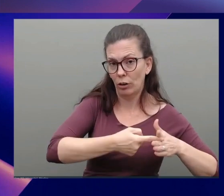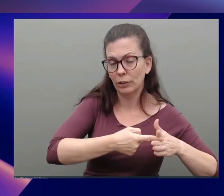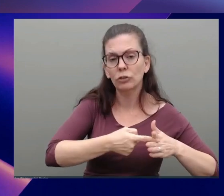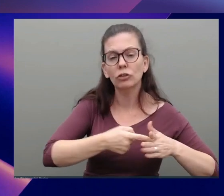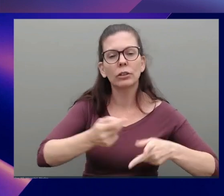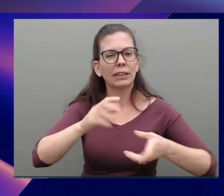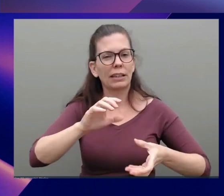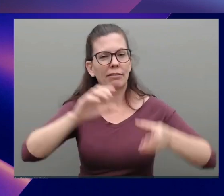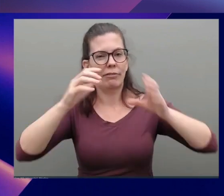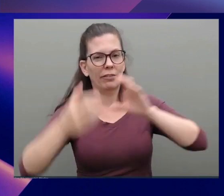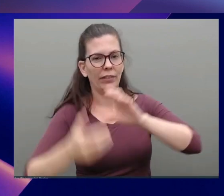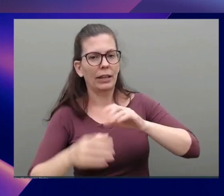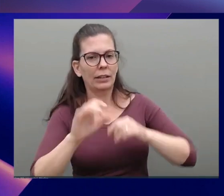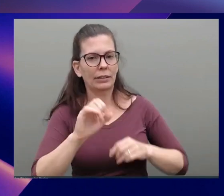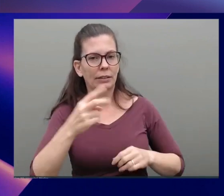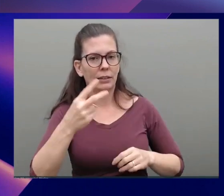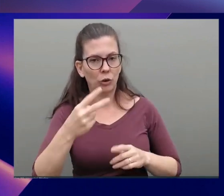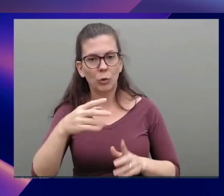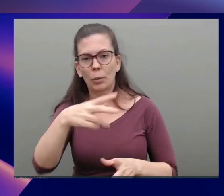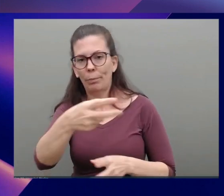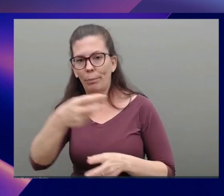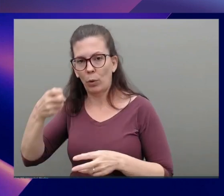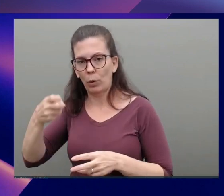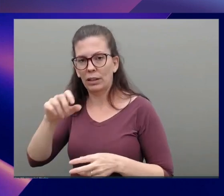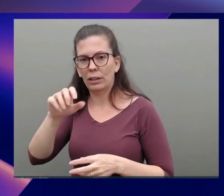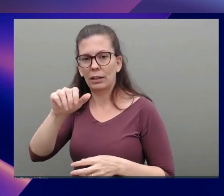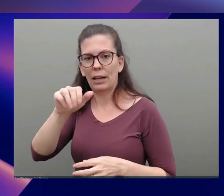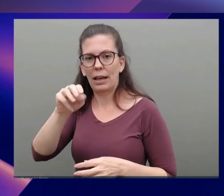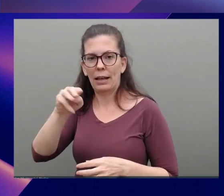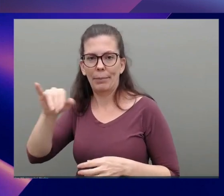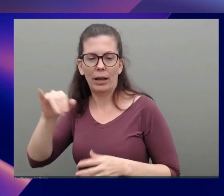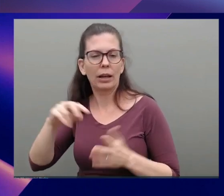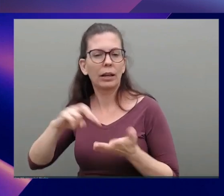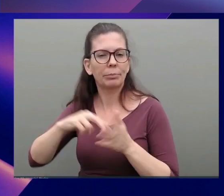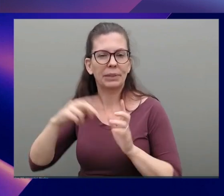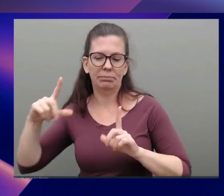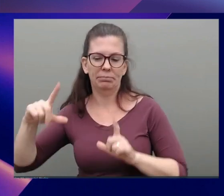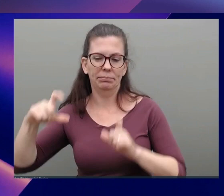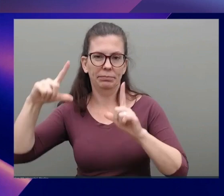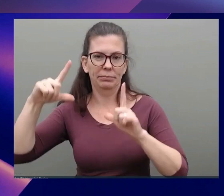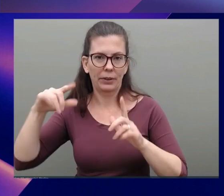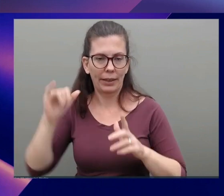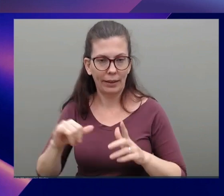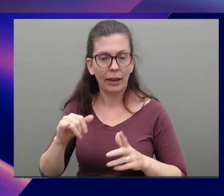taking an AMI out of it, so you create a snapshot of the disc and then you create an AMI out of the snapshot,